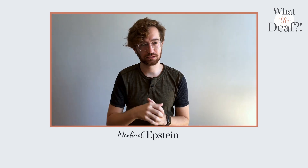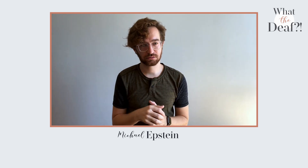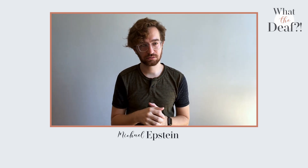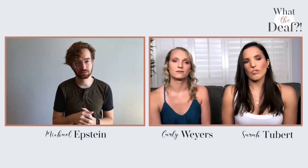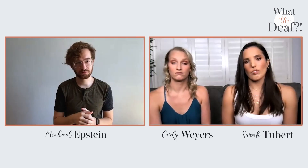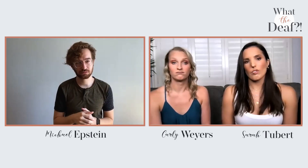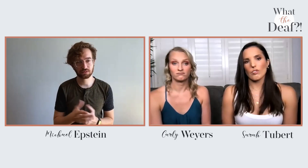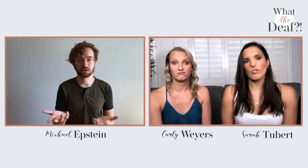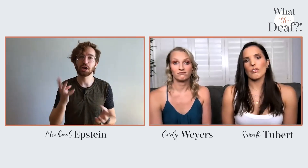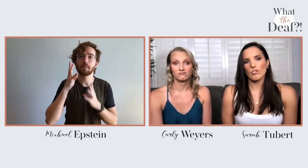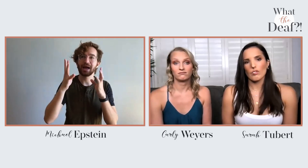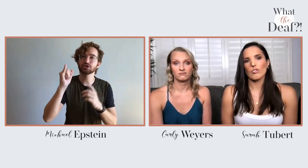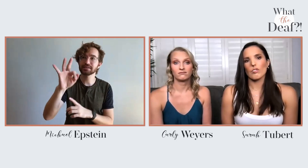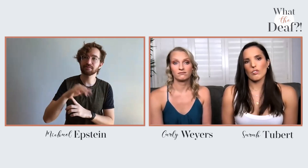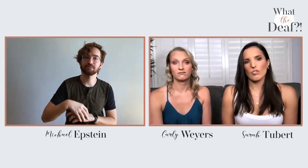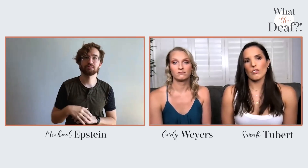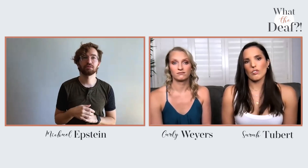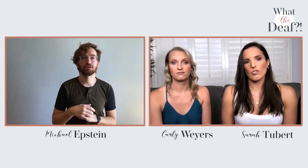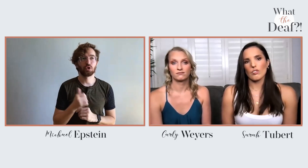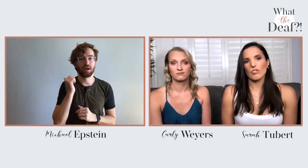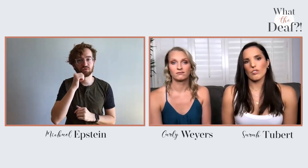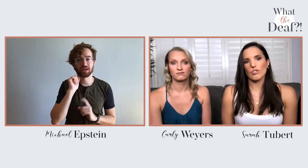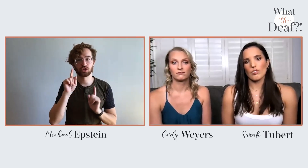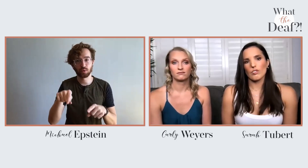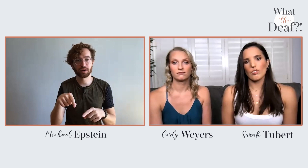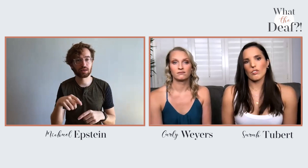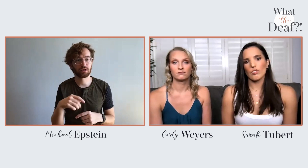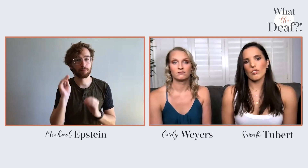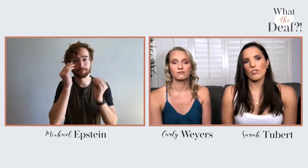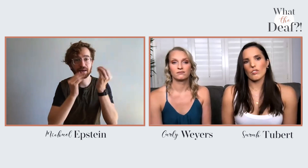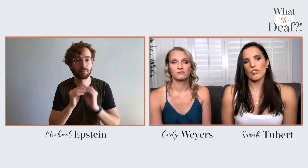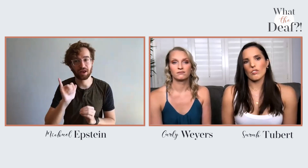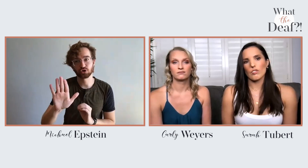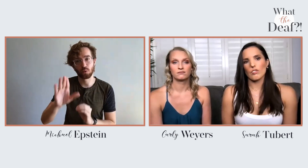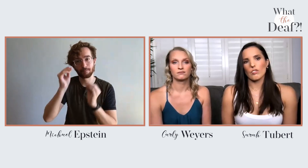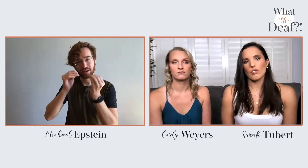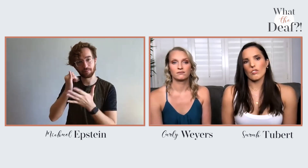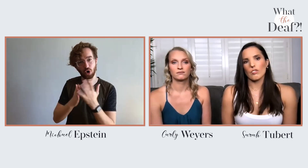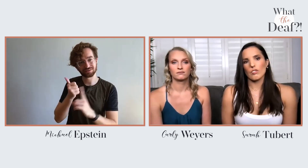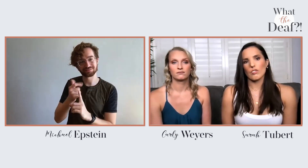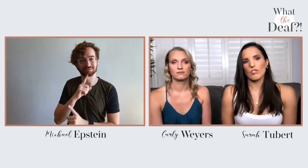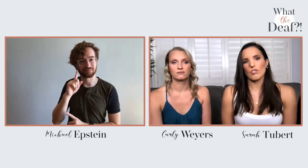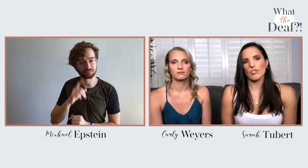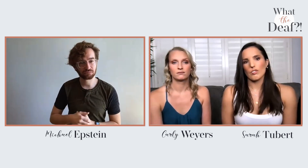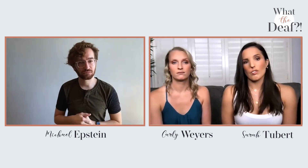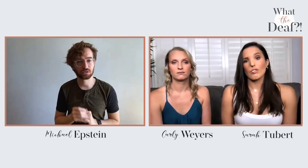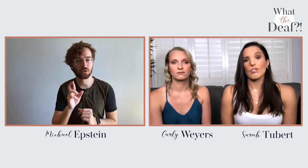is very limited. On the flip side, imagine if you went to get your makeup done and the makeup artist was deaf, or if you went to the hairdresser